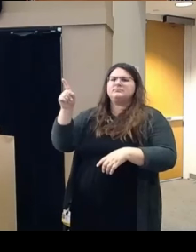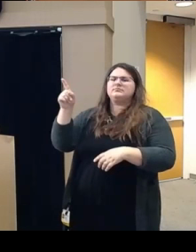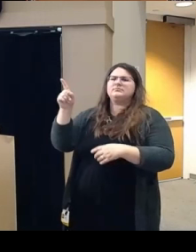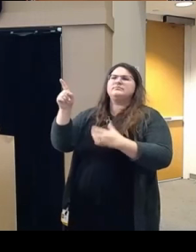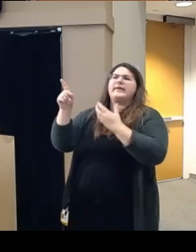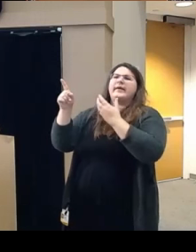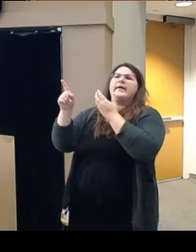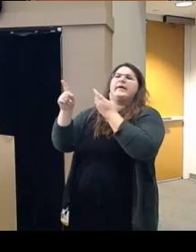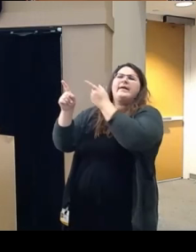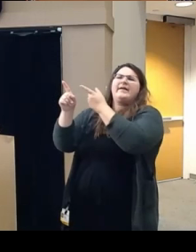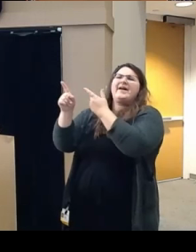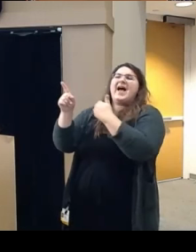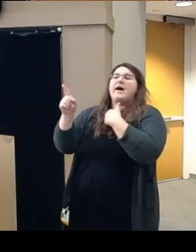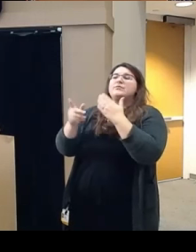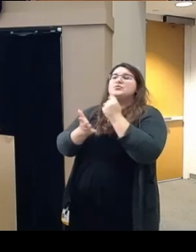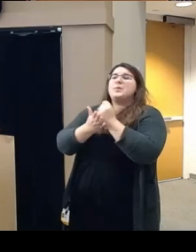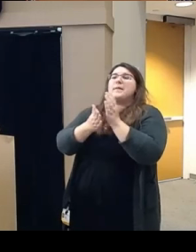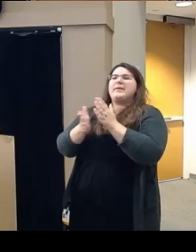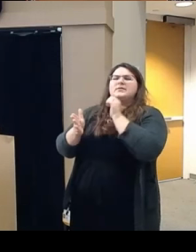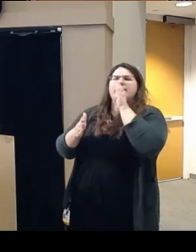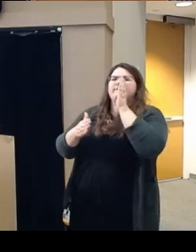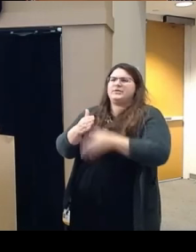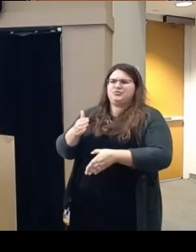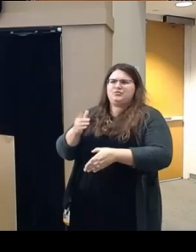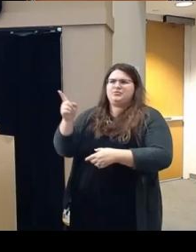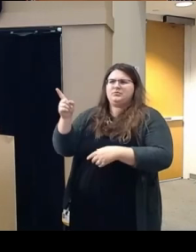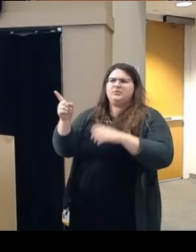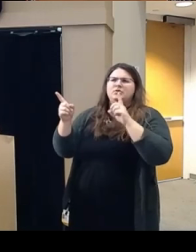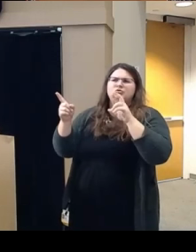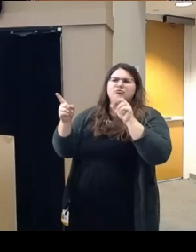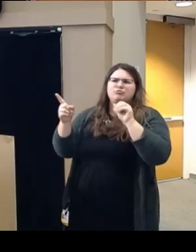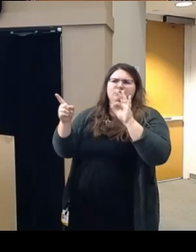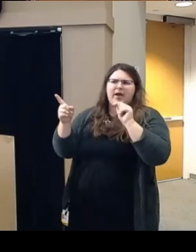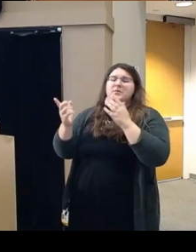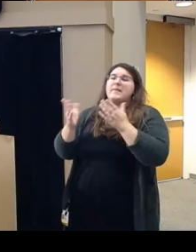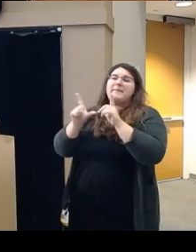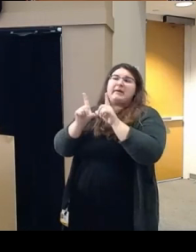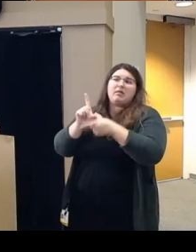might be still in the draft phase that you need to finish um or again some that are lapsed and